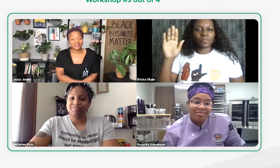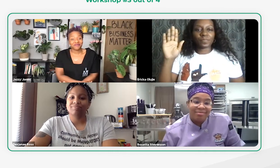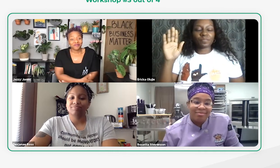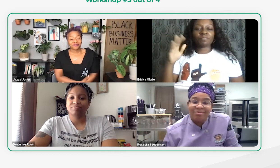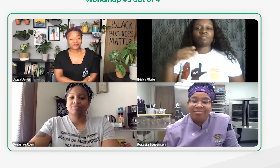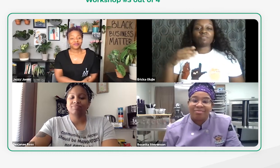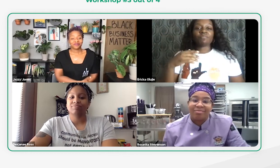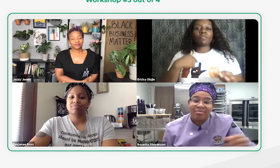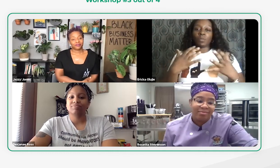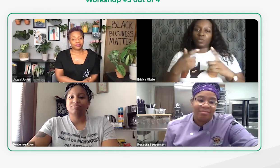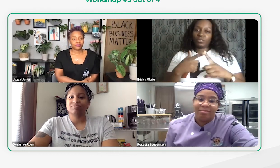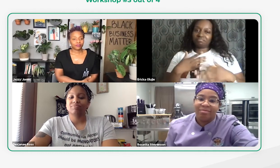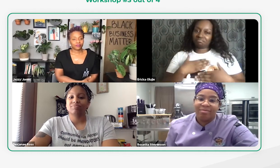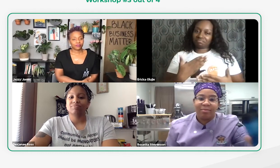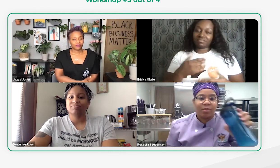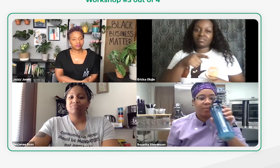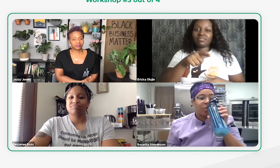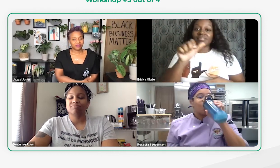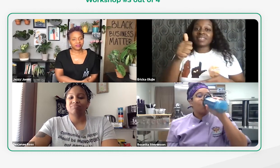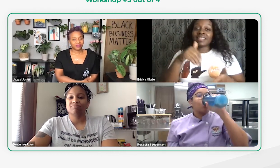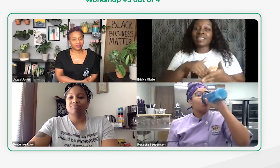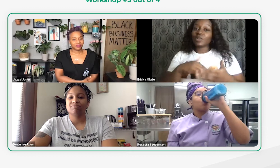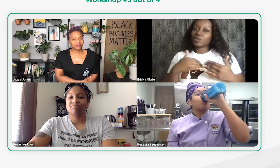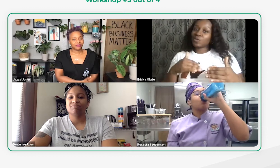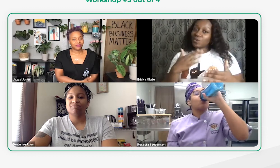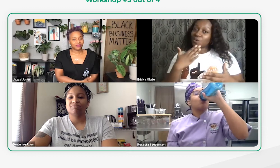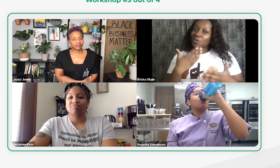Ericka? >> Ericka